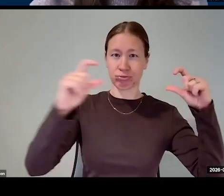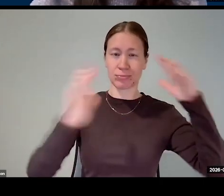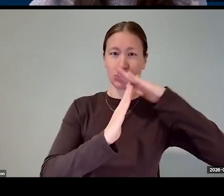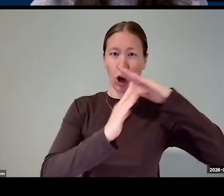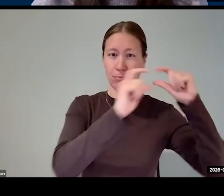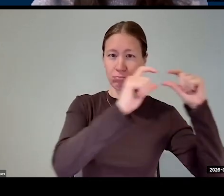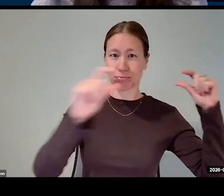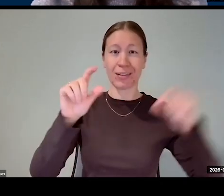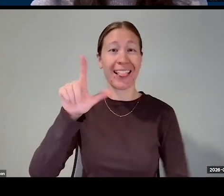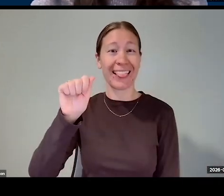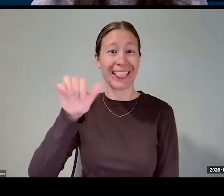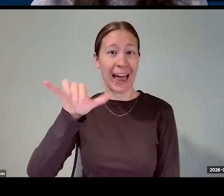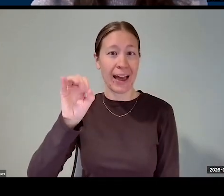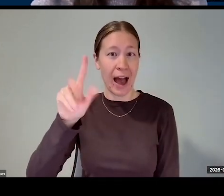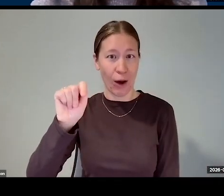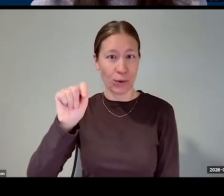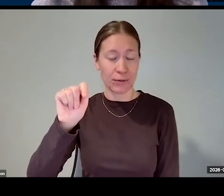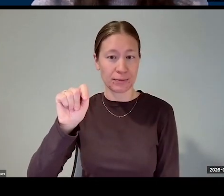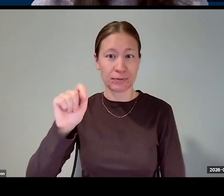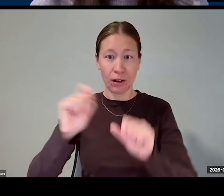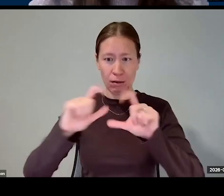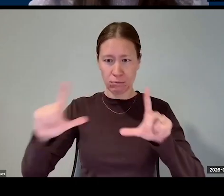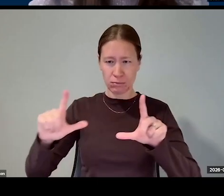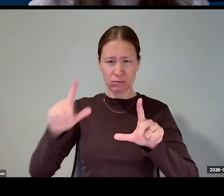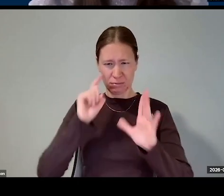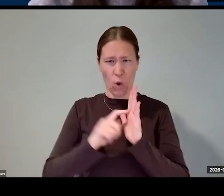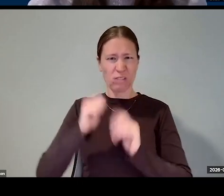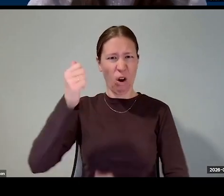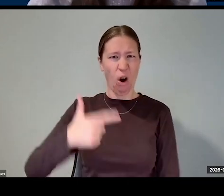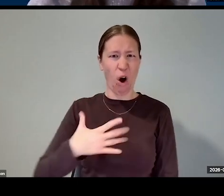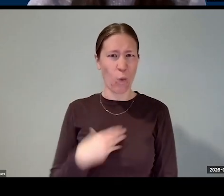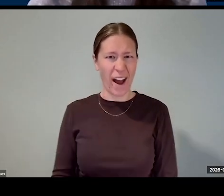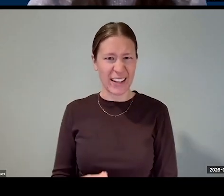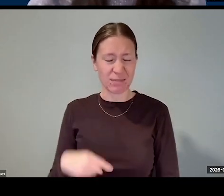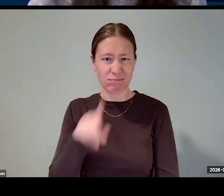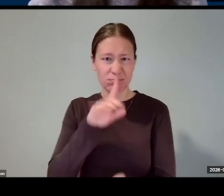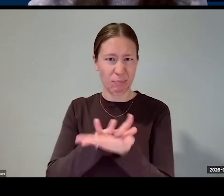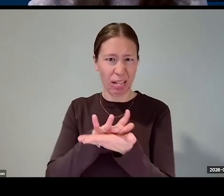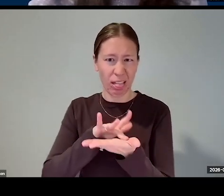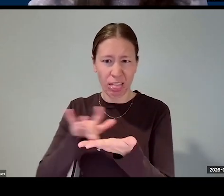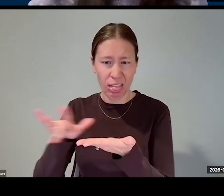If all of the slide layouts are blank and white, you're probably not using a slide theme.